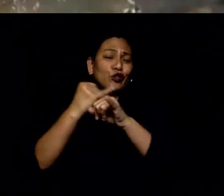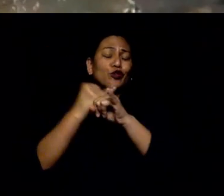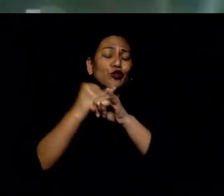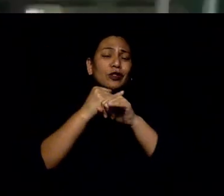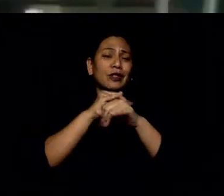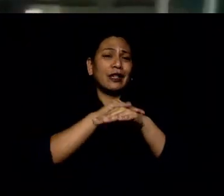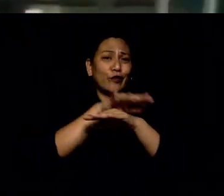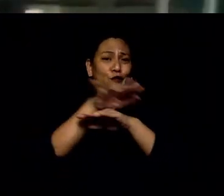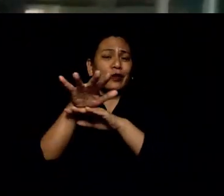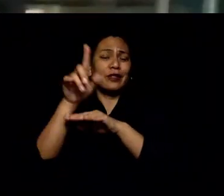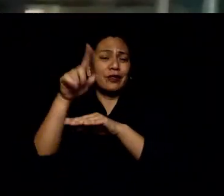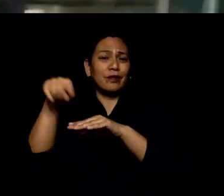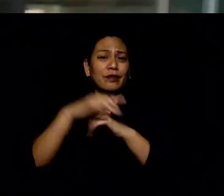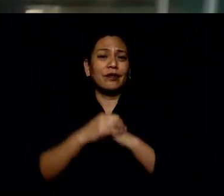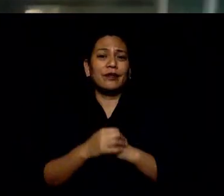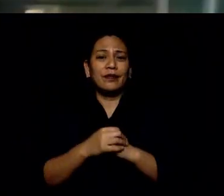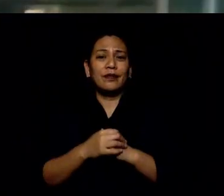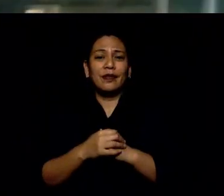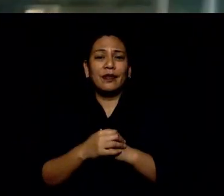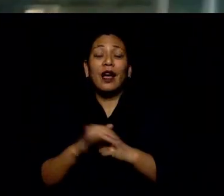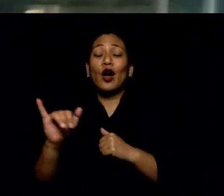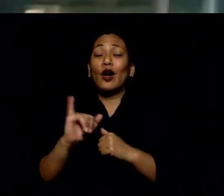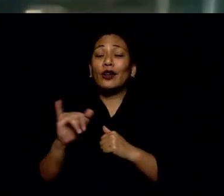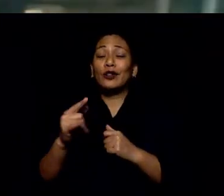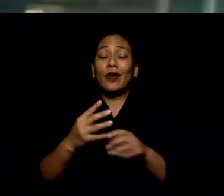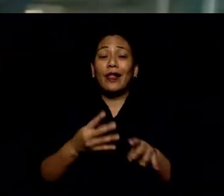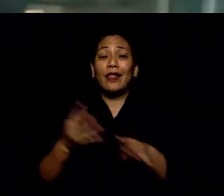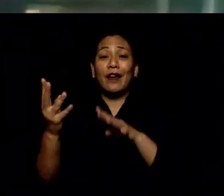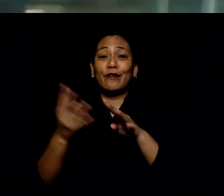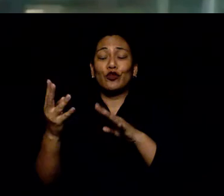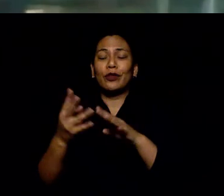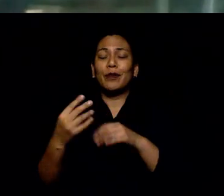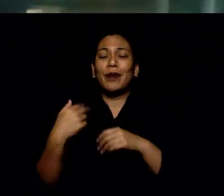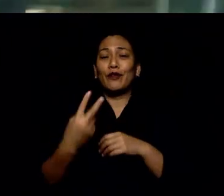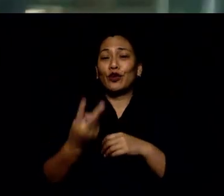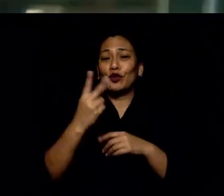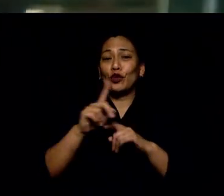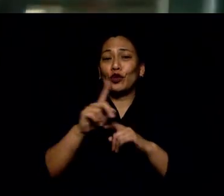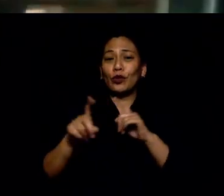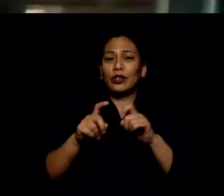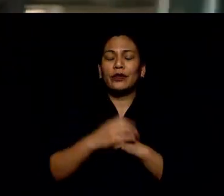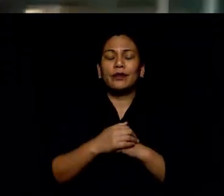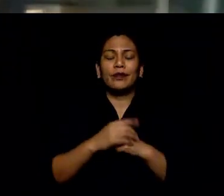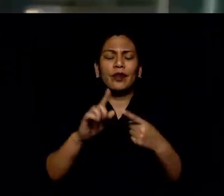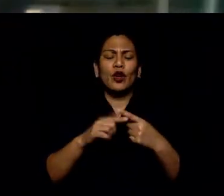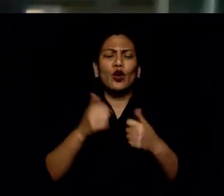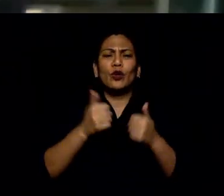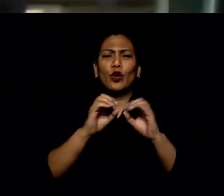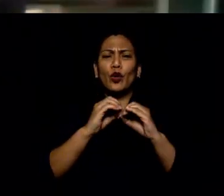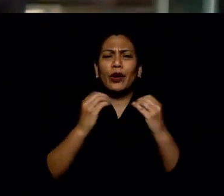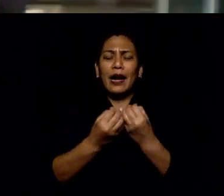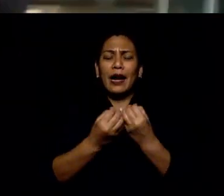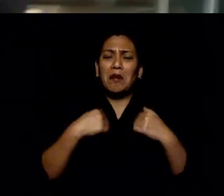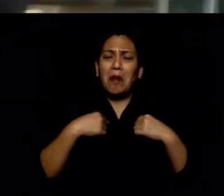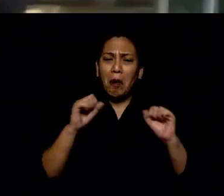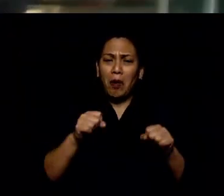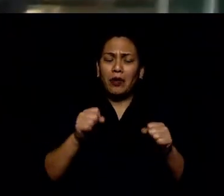Okay, we have questions from the livestream. Uh, two questions. What organizations can I support that will be the most impactful